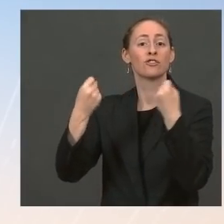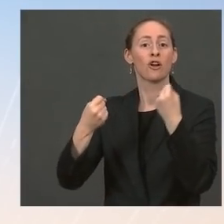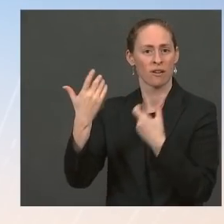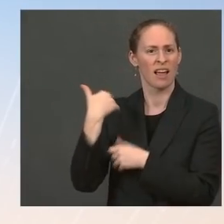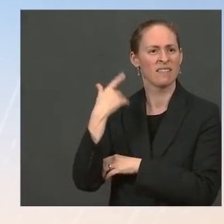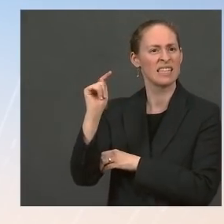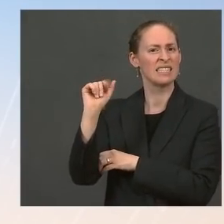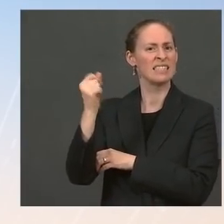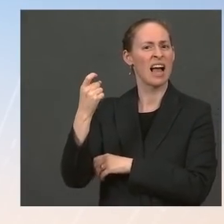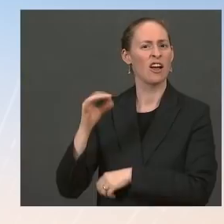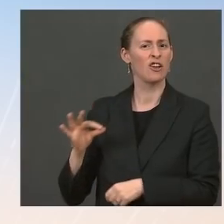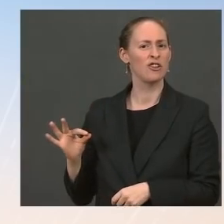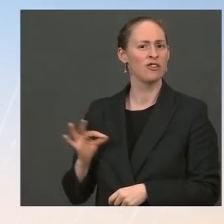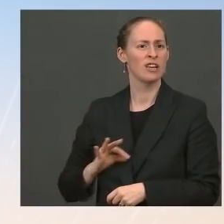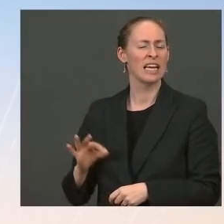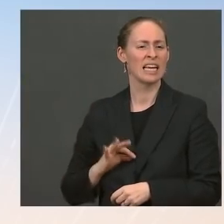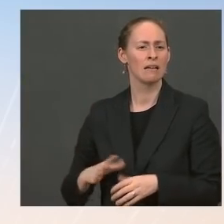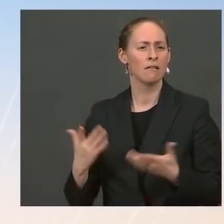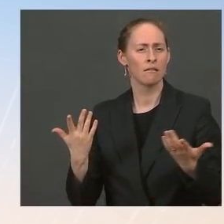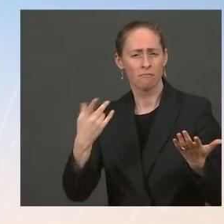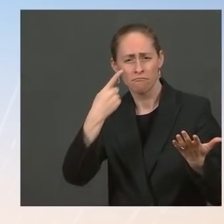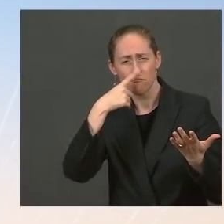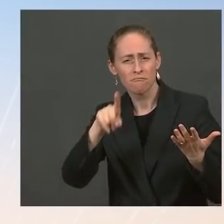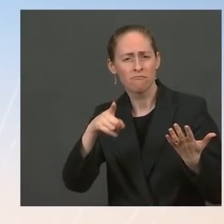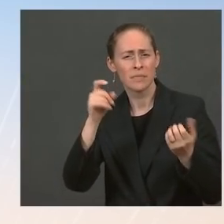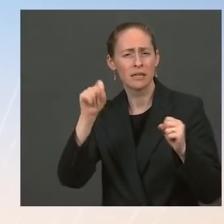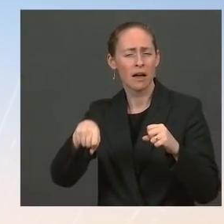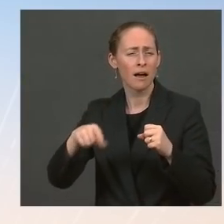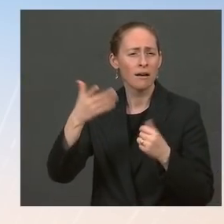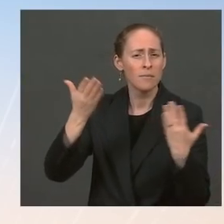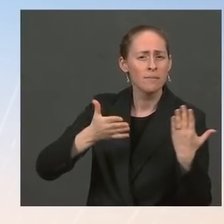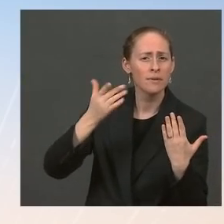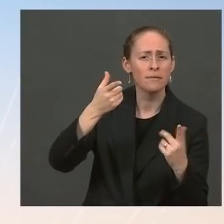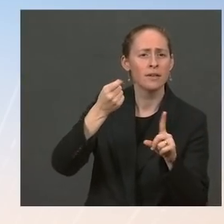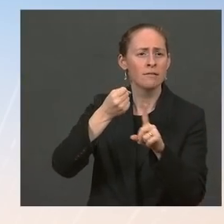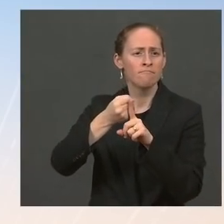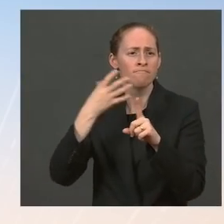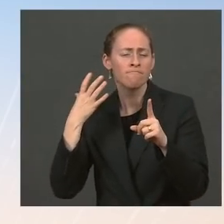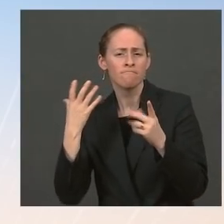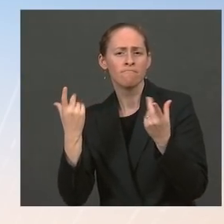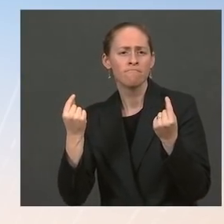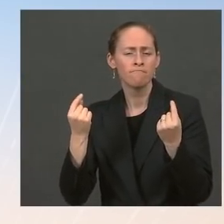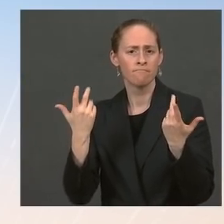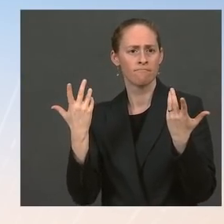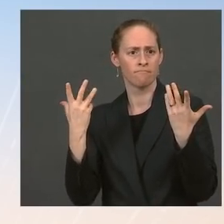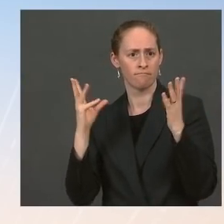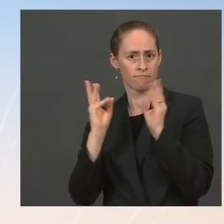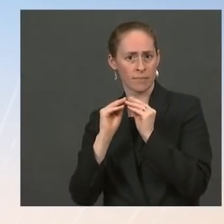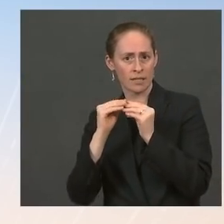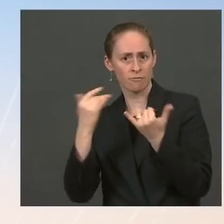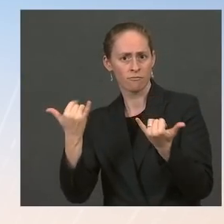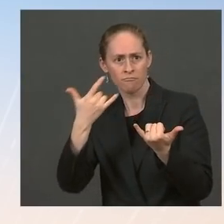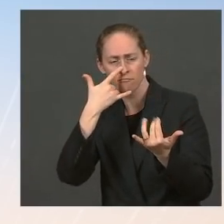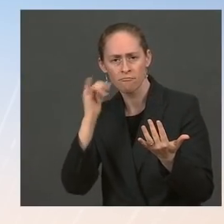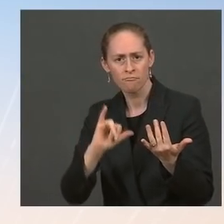to whether there's been any concern from the White House, heading into these meetings today, whether the President's big push to make things in America